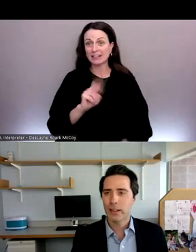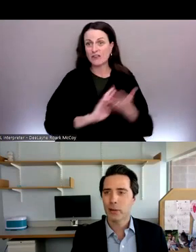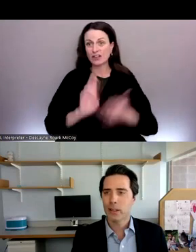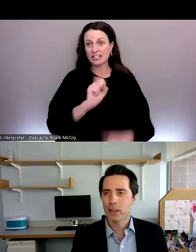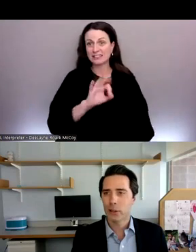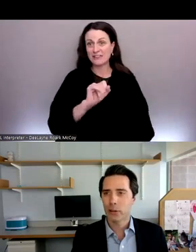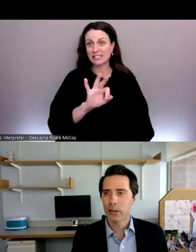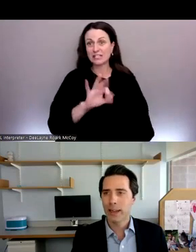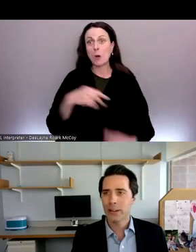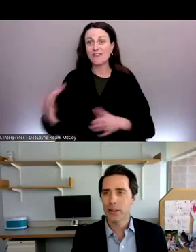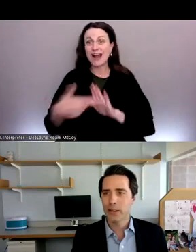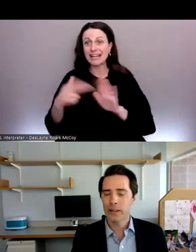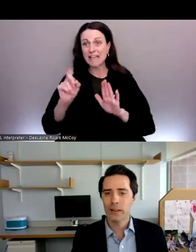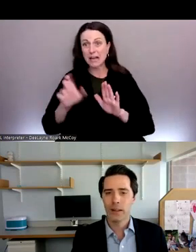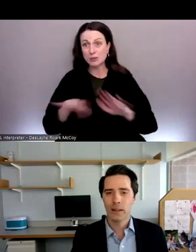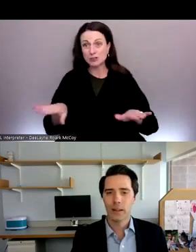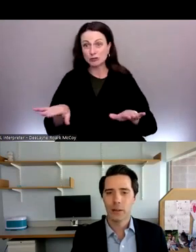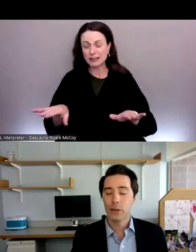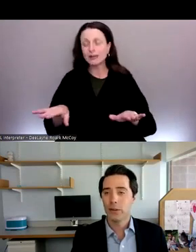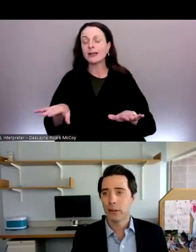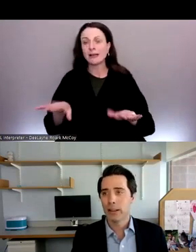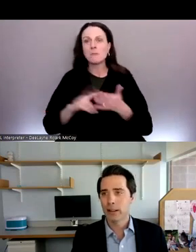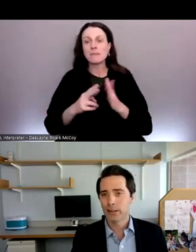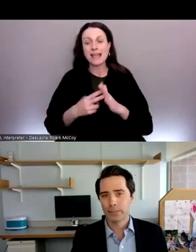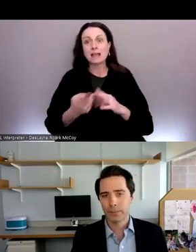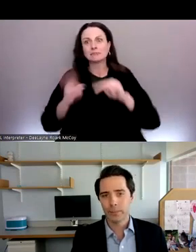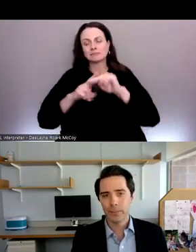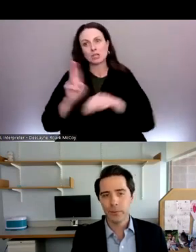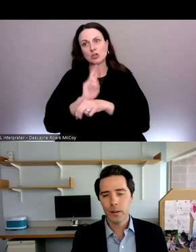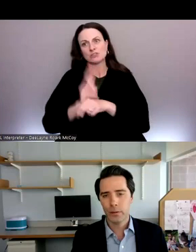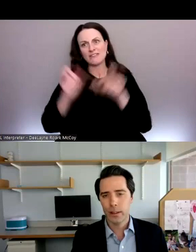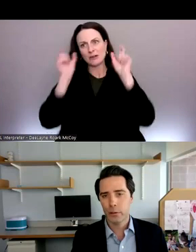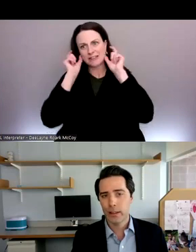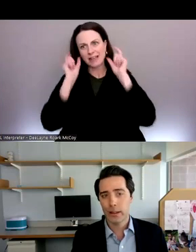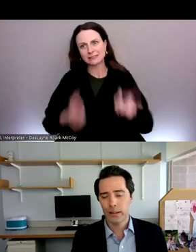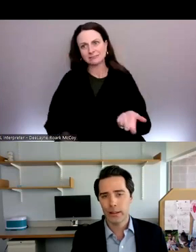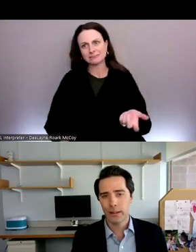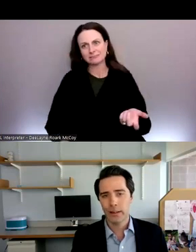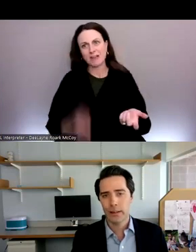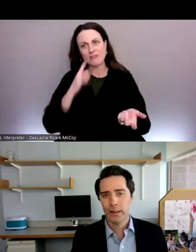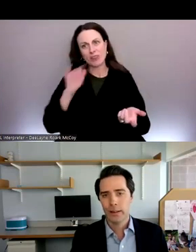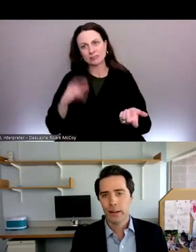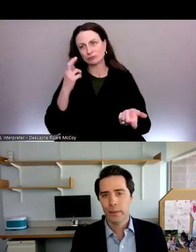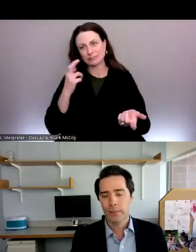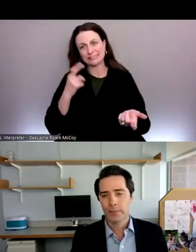diagnosis to Children increases their use of hearing aids